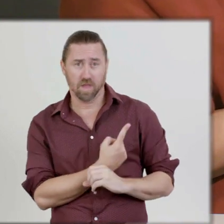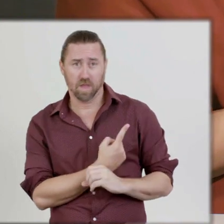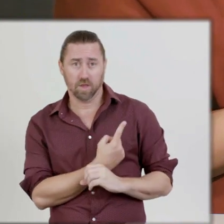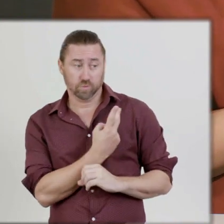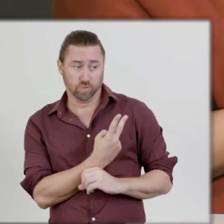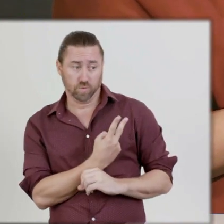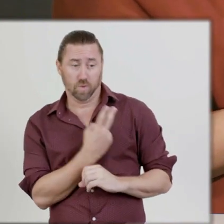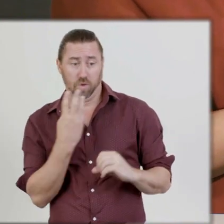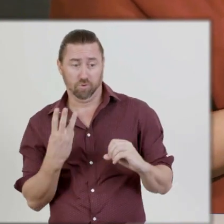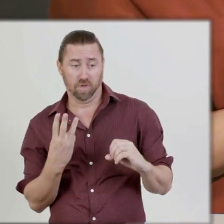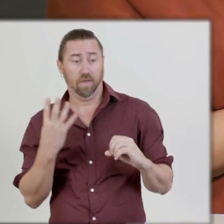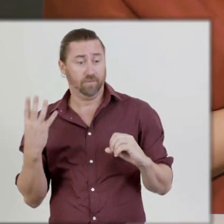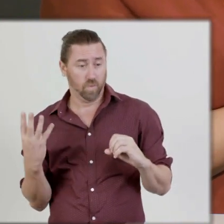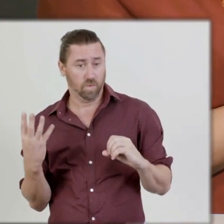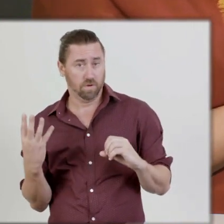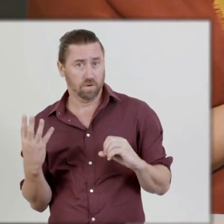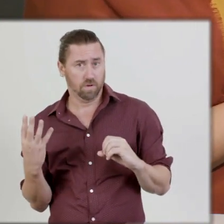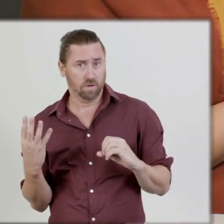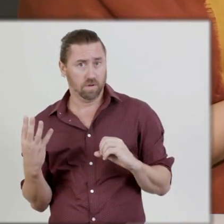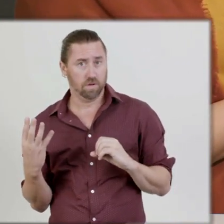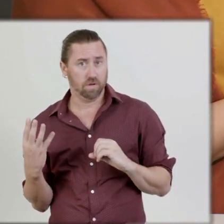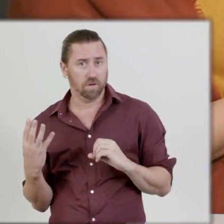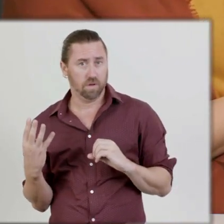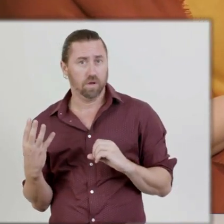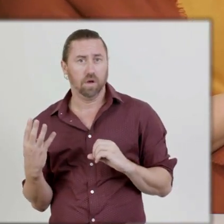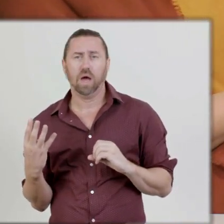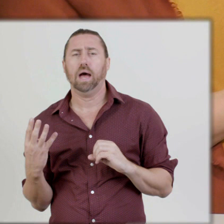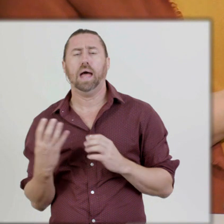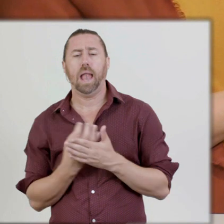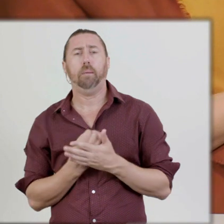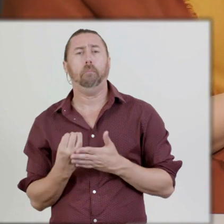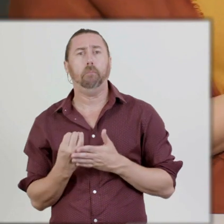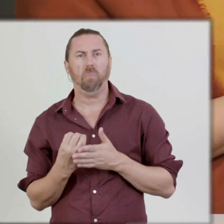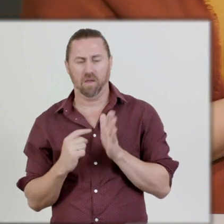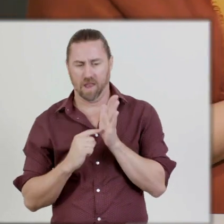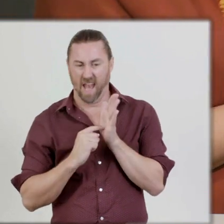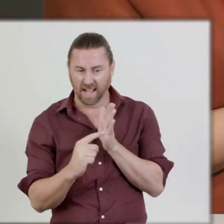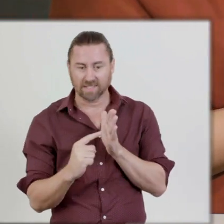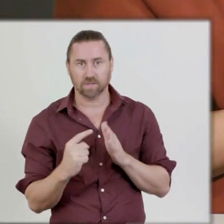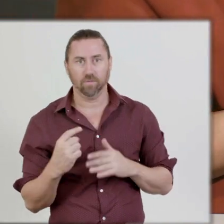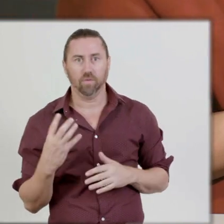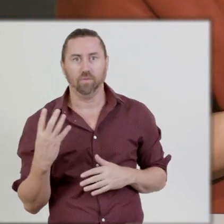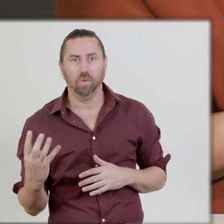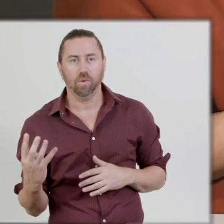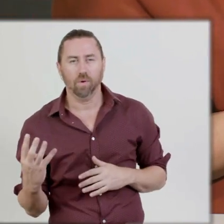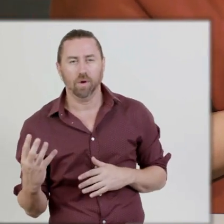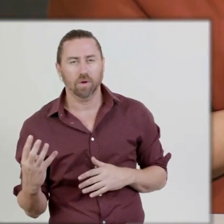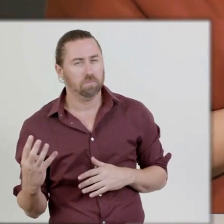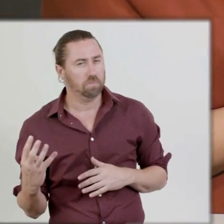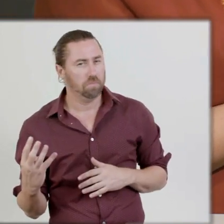1, 2, 3, 4. That number is negative 4.